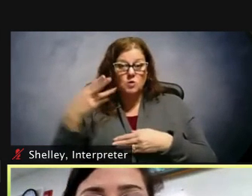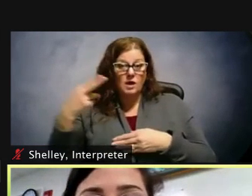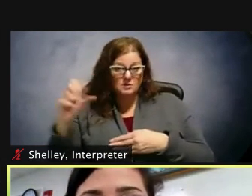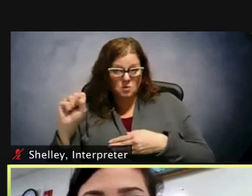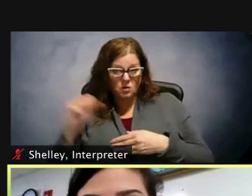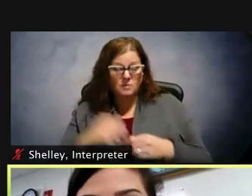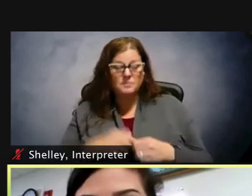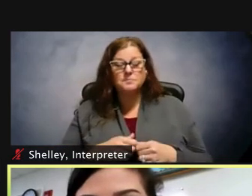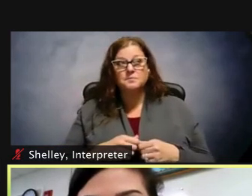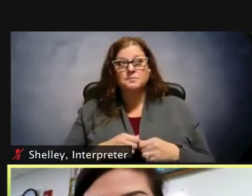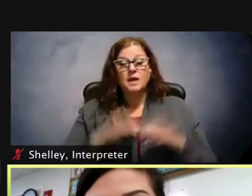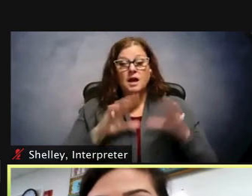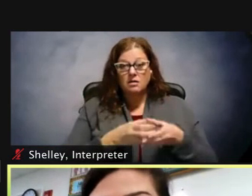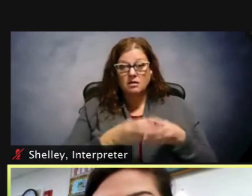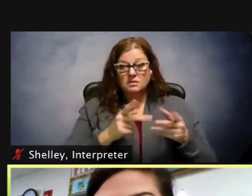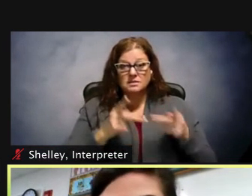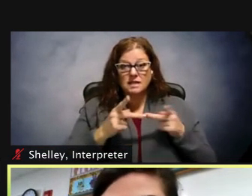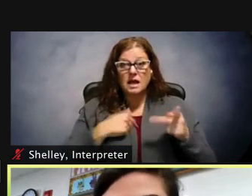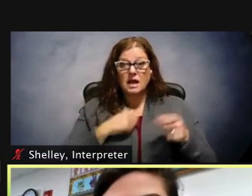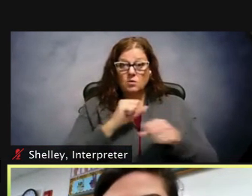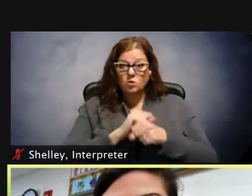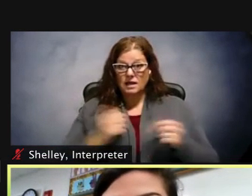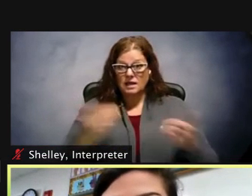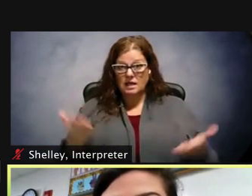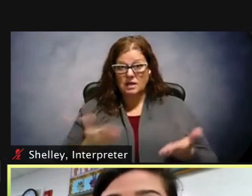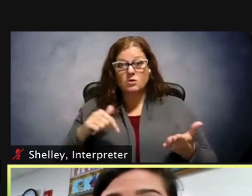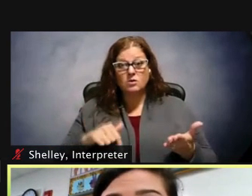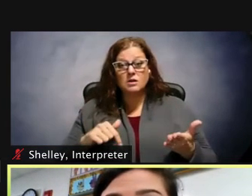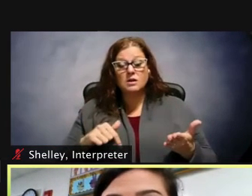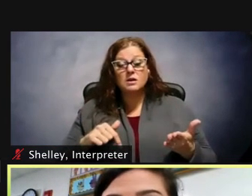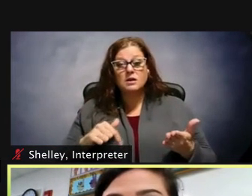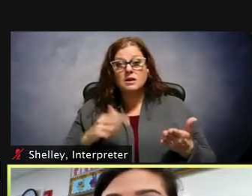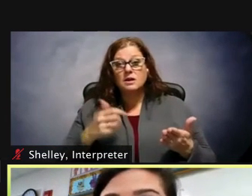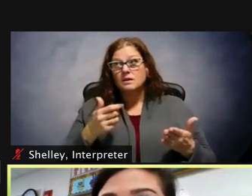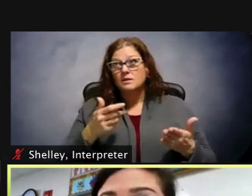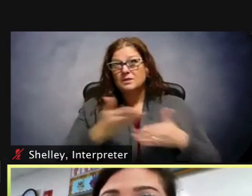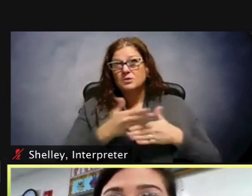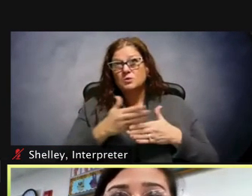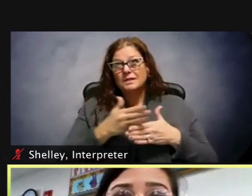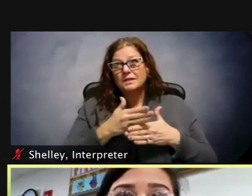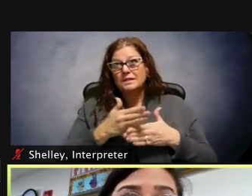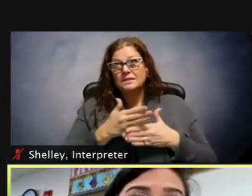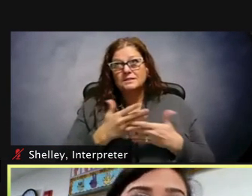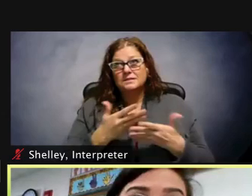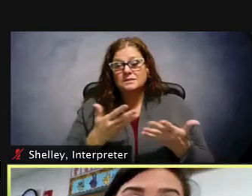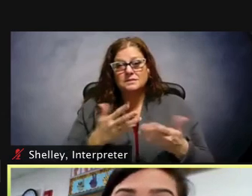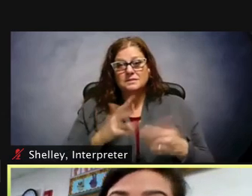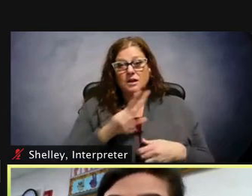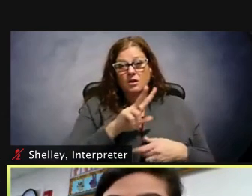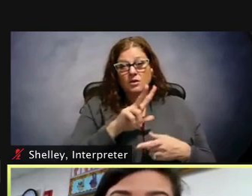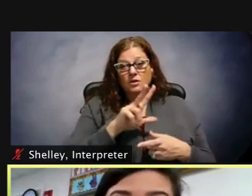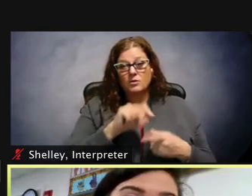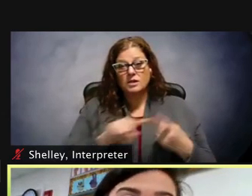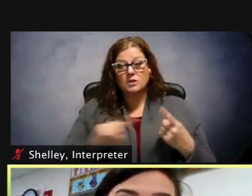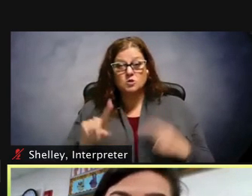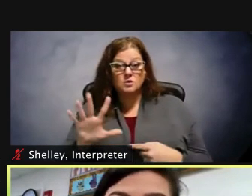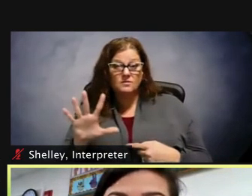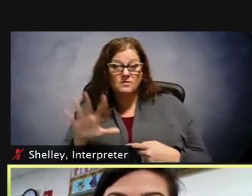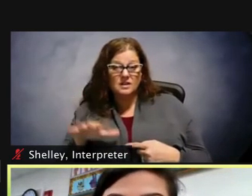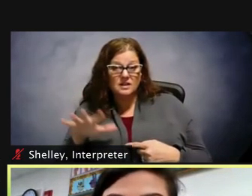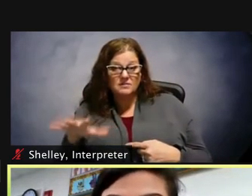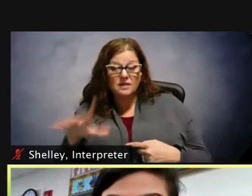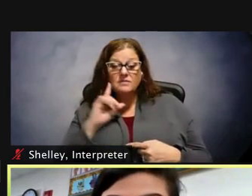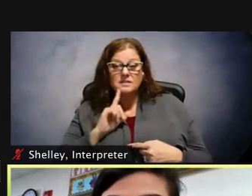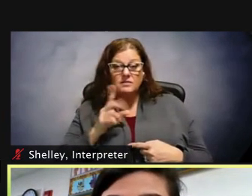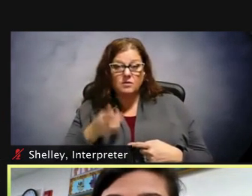The cluster site that I work at here has anywhere between 30 to 55 deaf and hard of hearing students